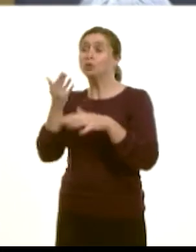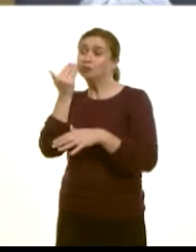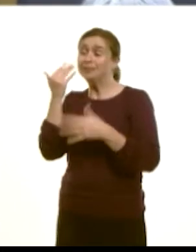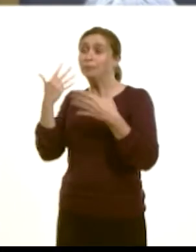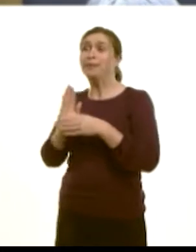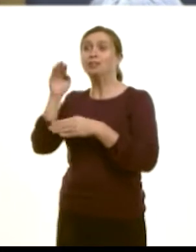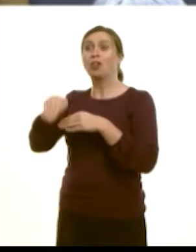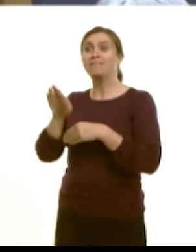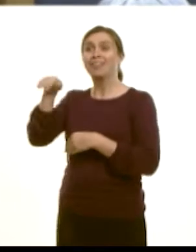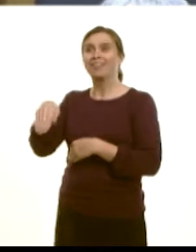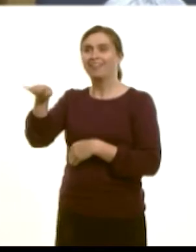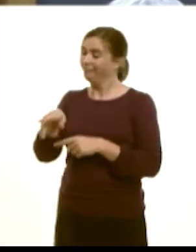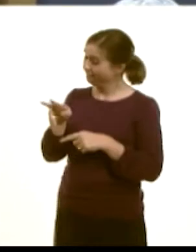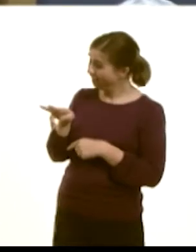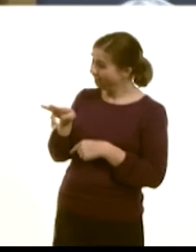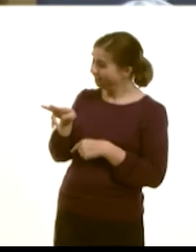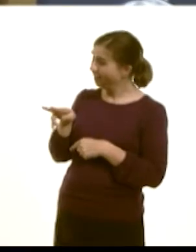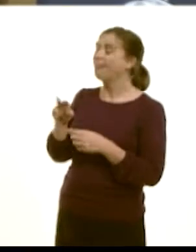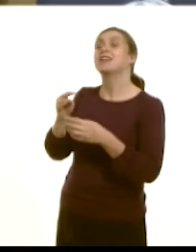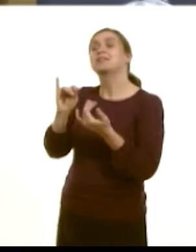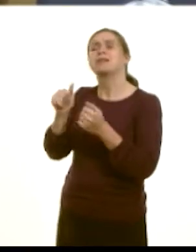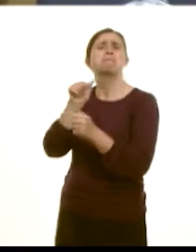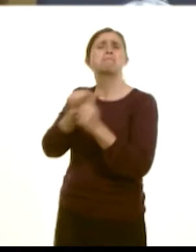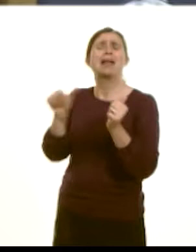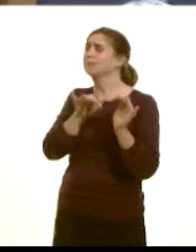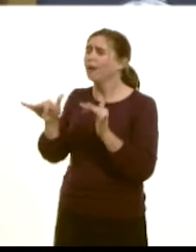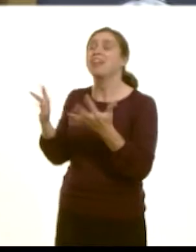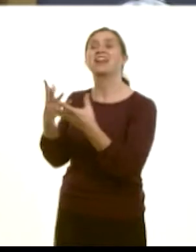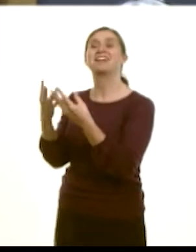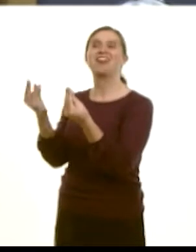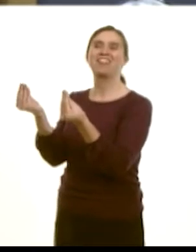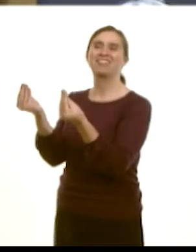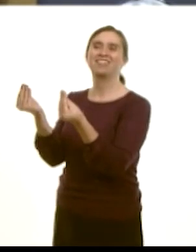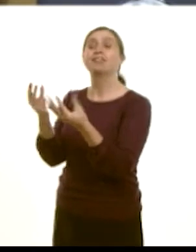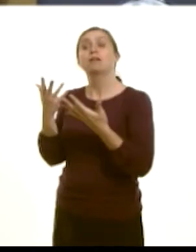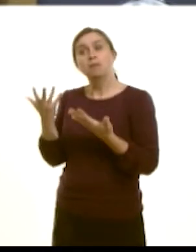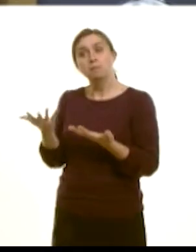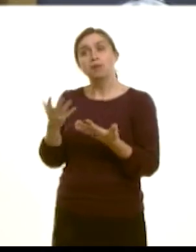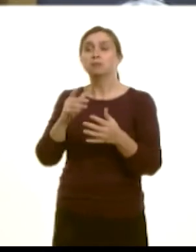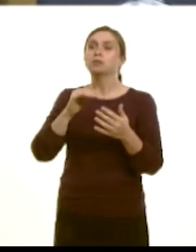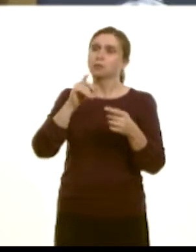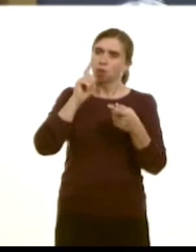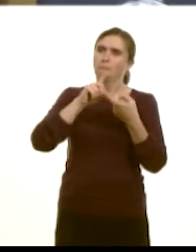However, it is the permanent fixtures that are tremendously important to the local economies.